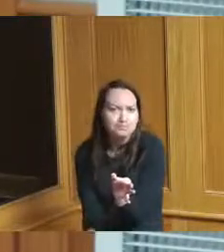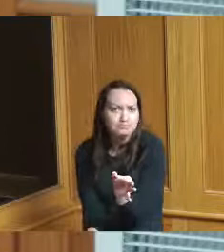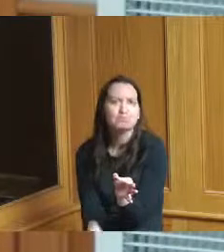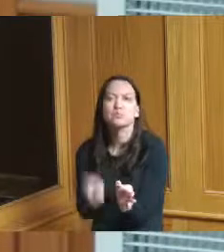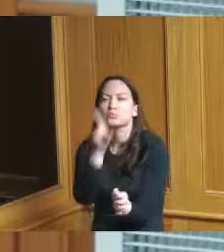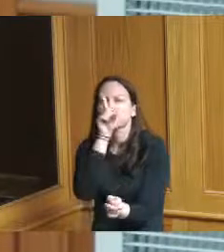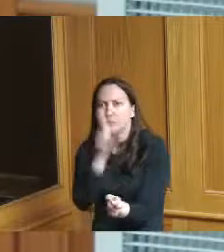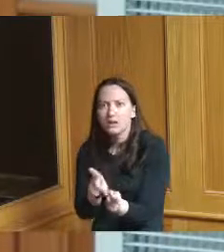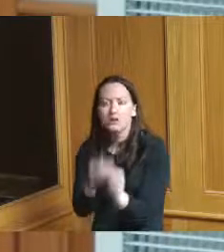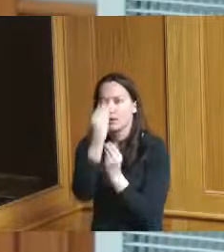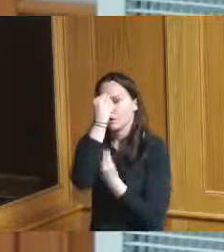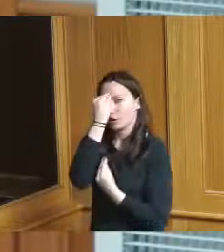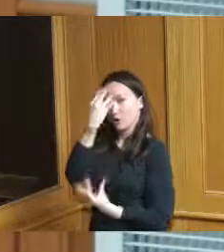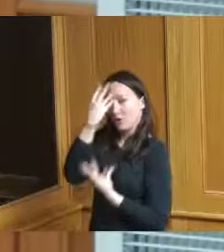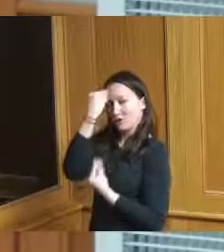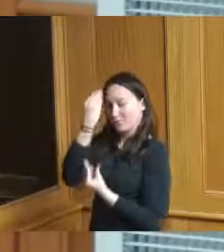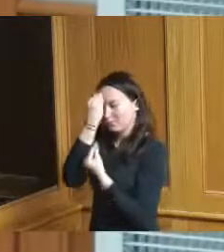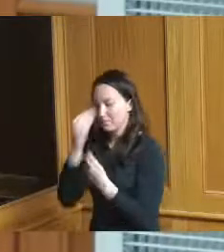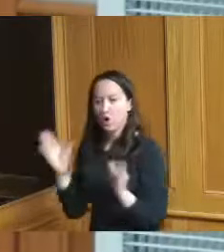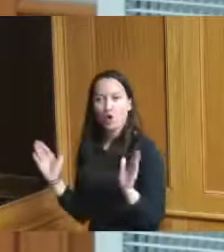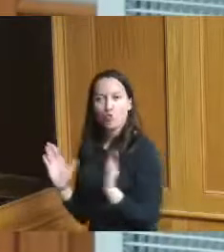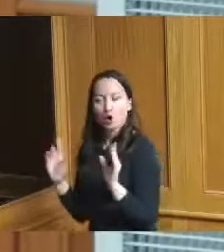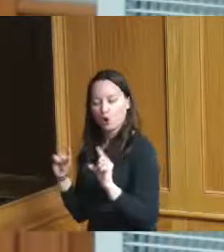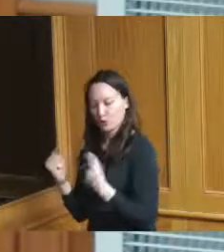so information can be shared in smaller groups where people already are